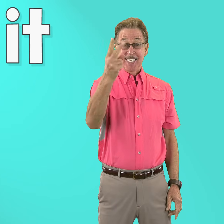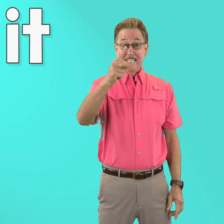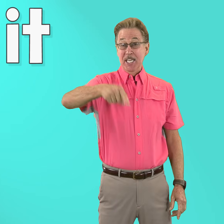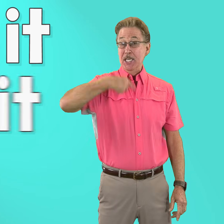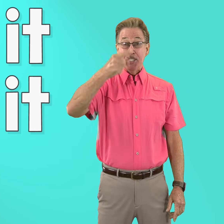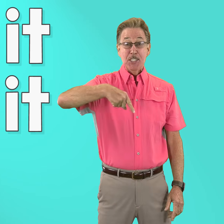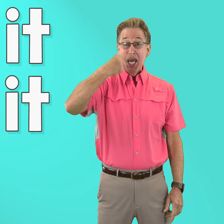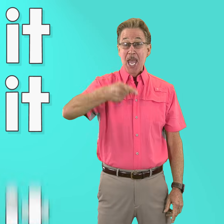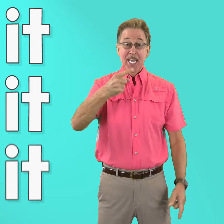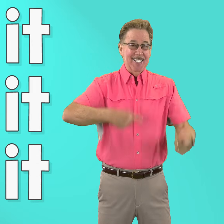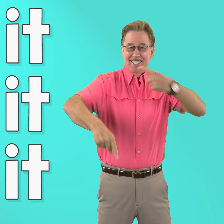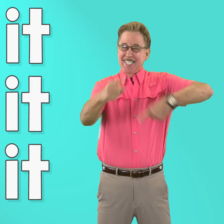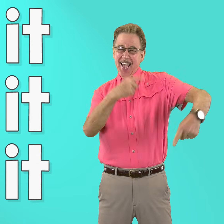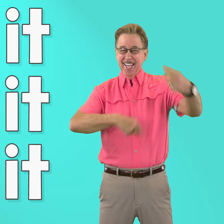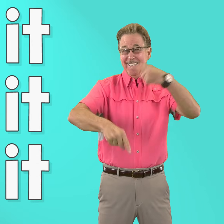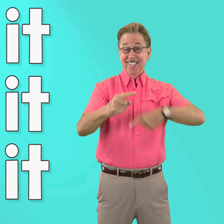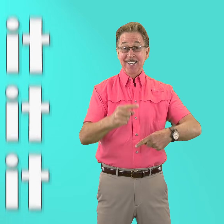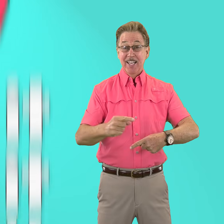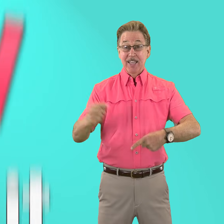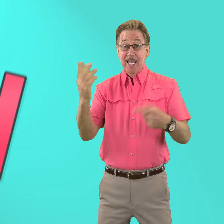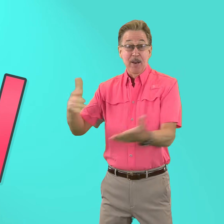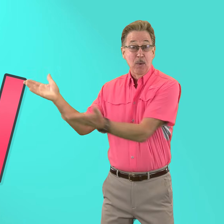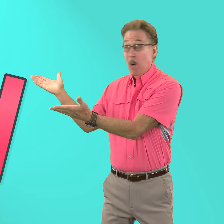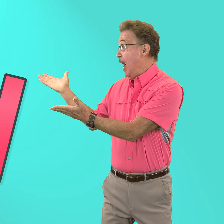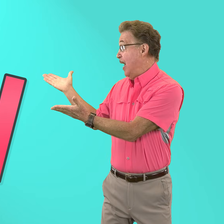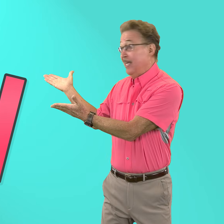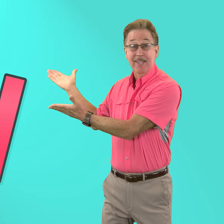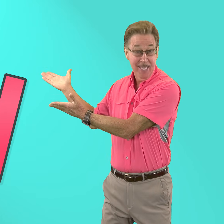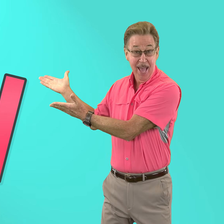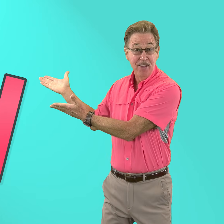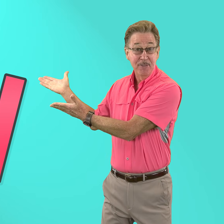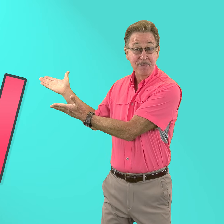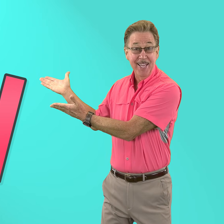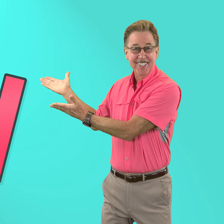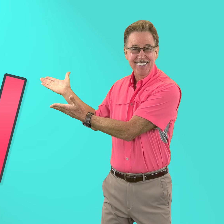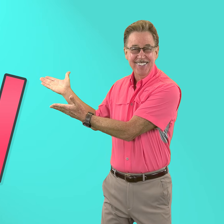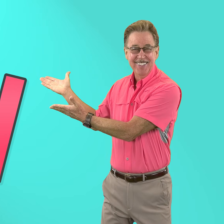See it, Say it Sign it Letter Y y in the alphabet